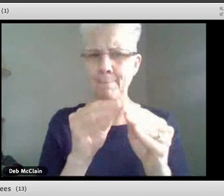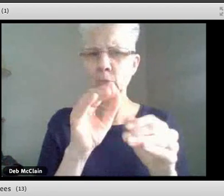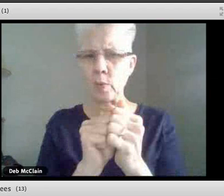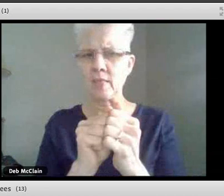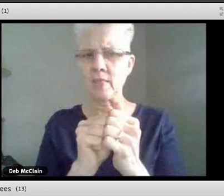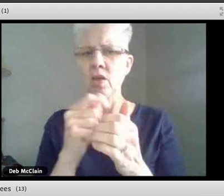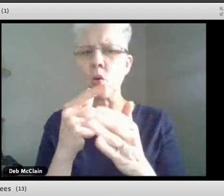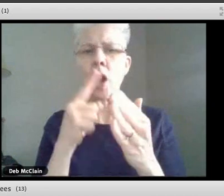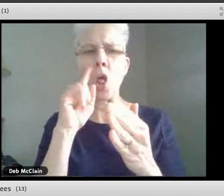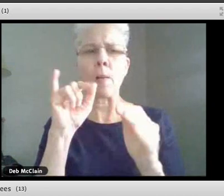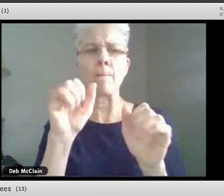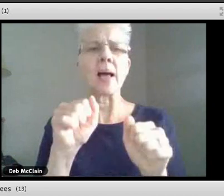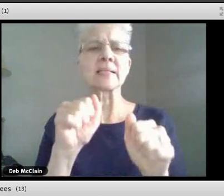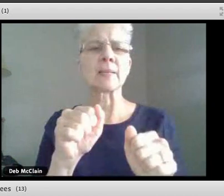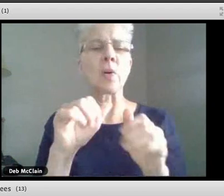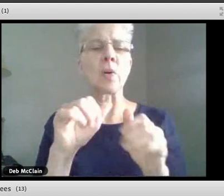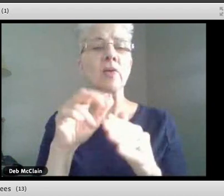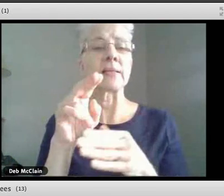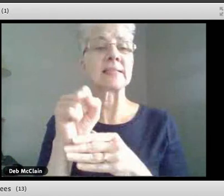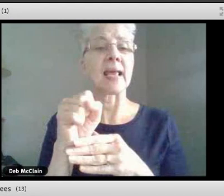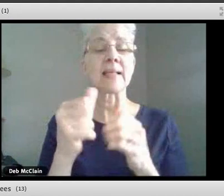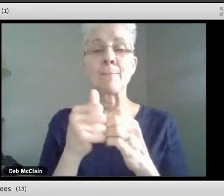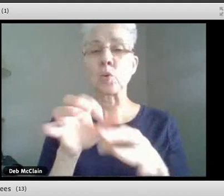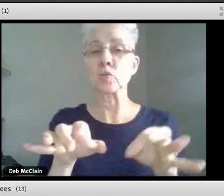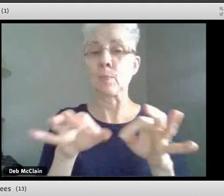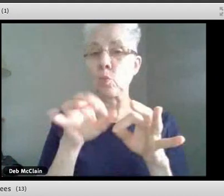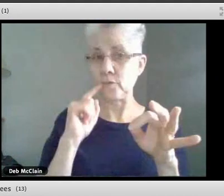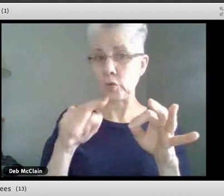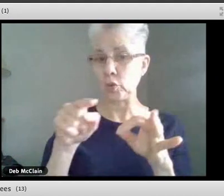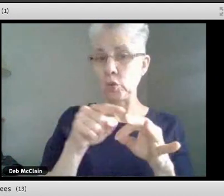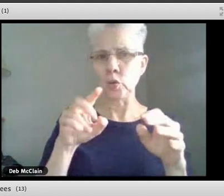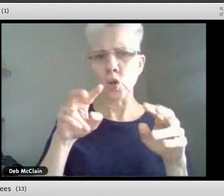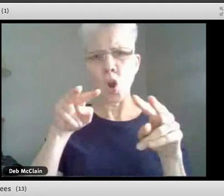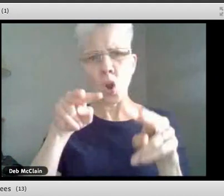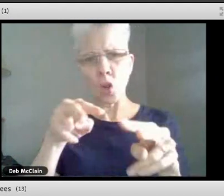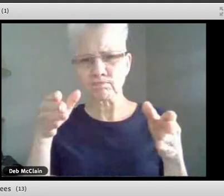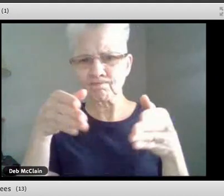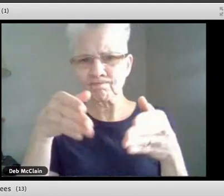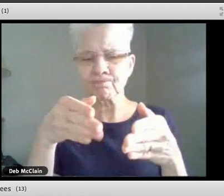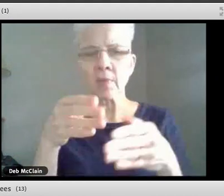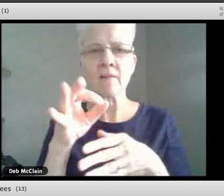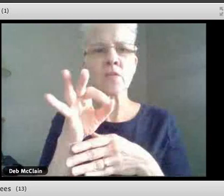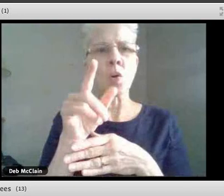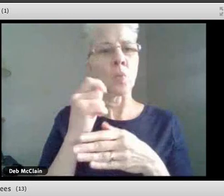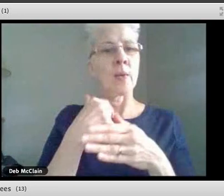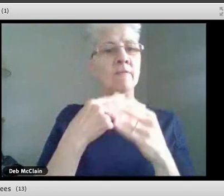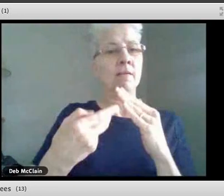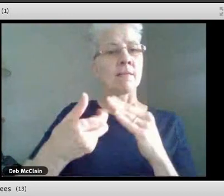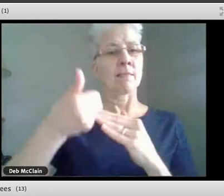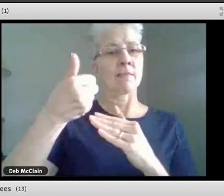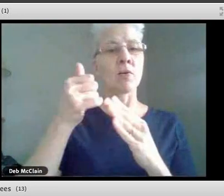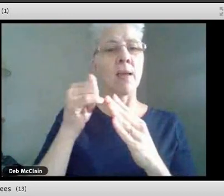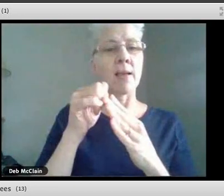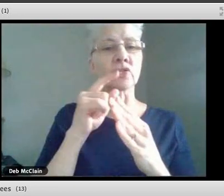and then, more important for you, looking at Florida, we actually have the higher... You guys actually have higher than the national average